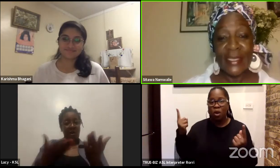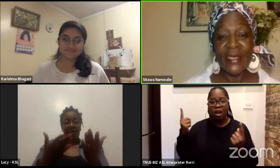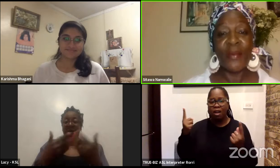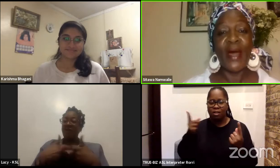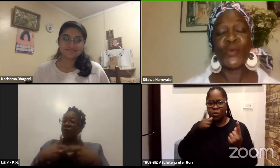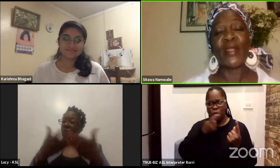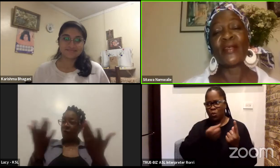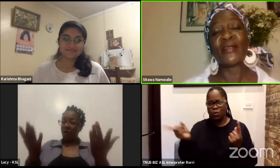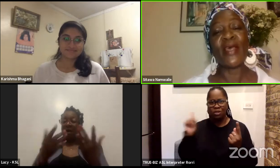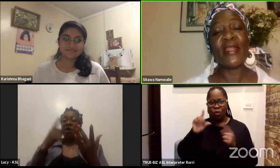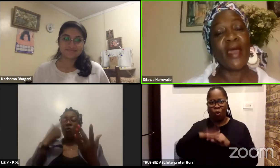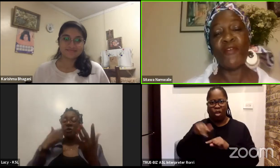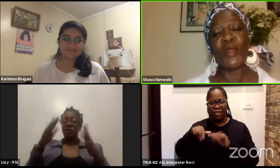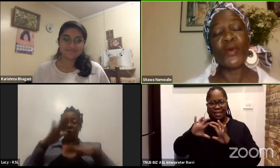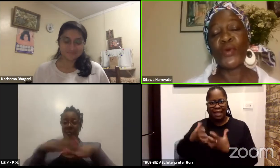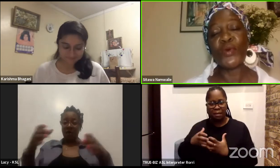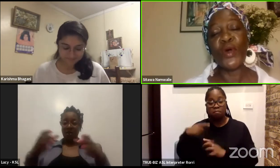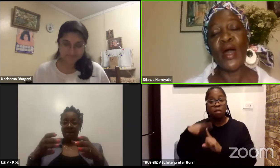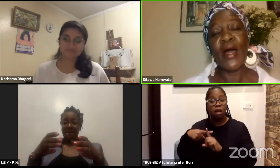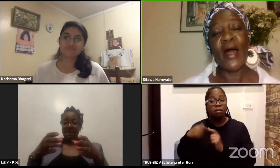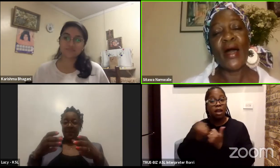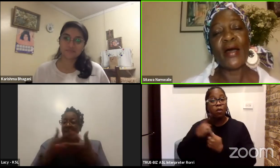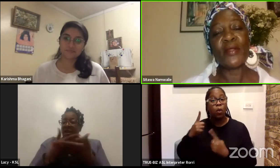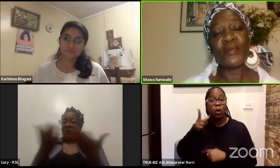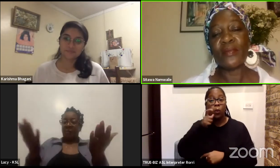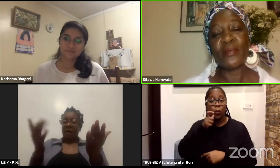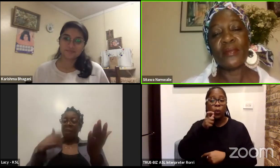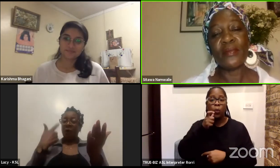the team as well as everybody who comes to listen.